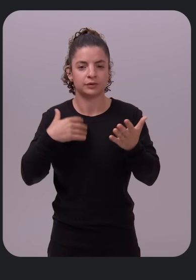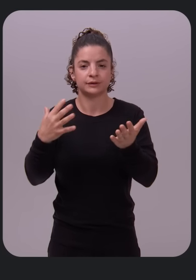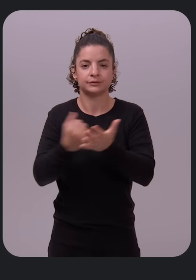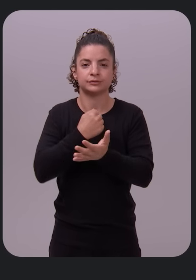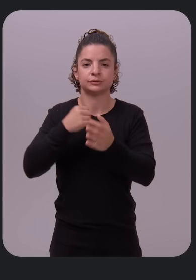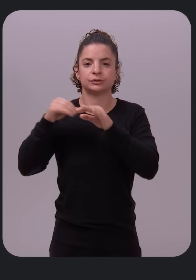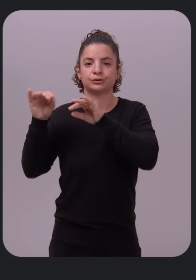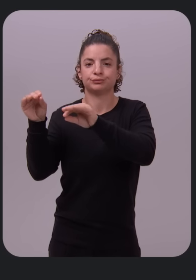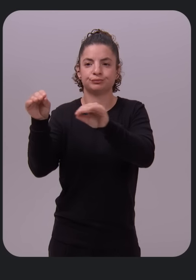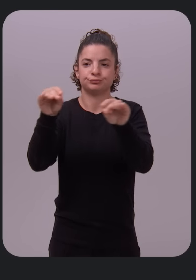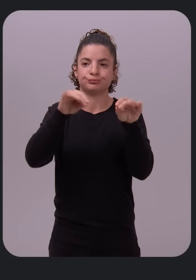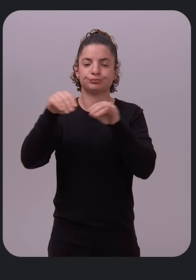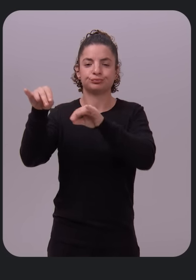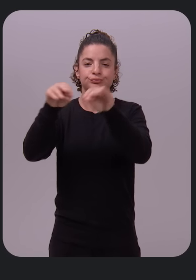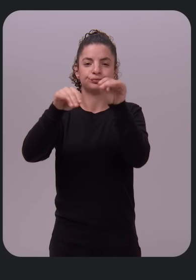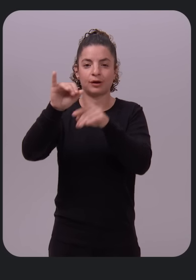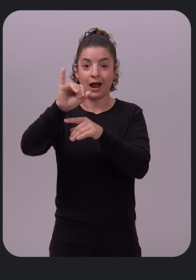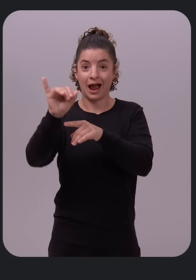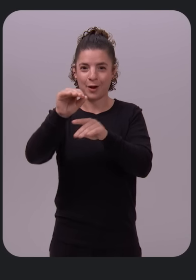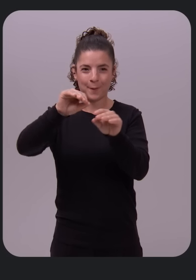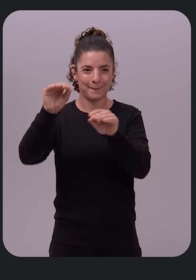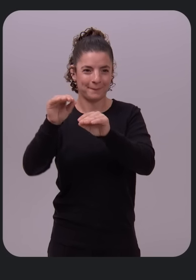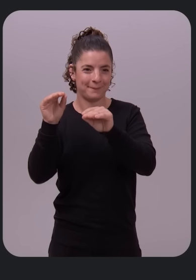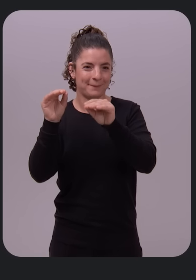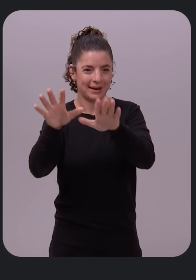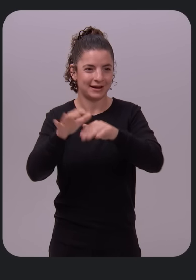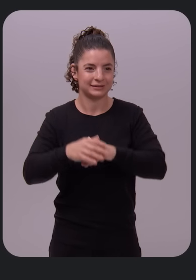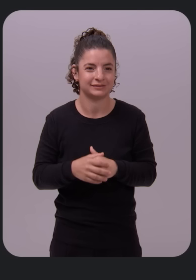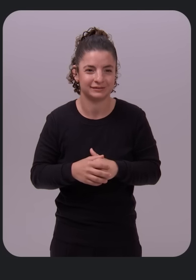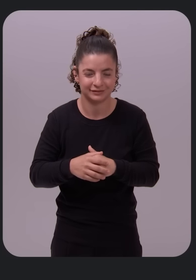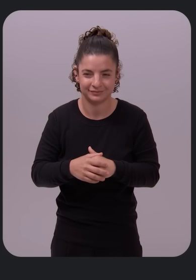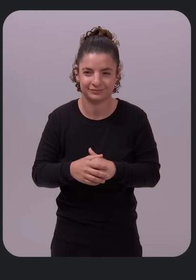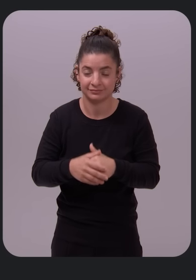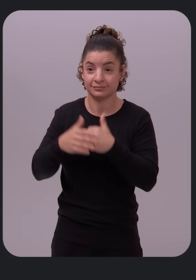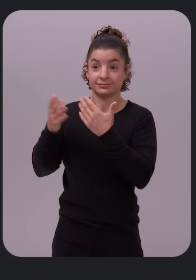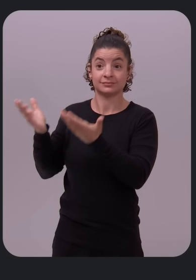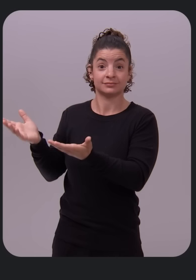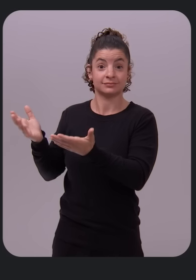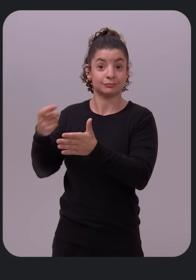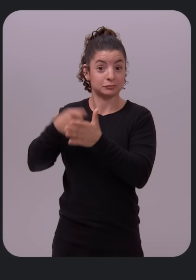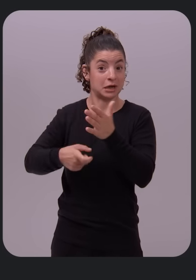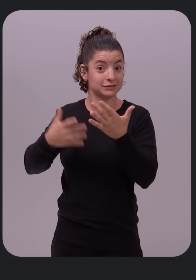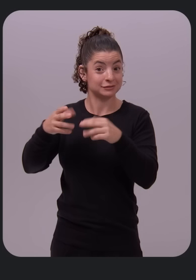And then, I'm going to sprinkle some I/O magic. And let's assume the price has now dropped.